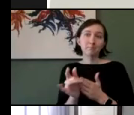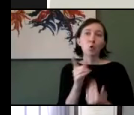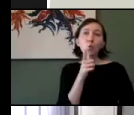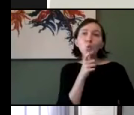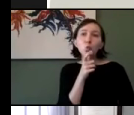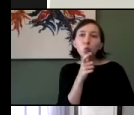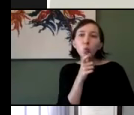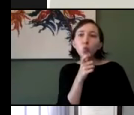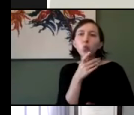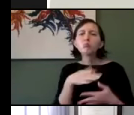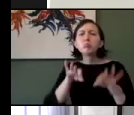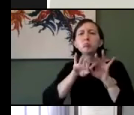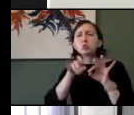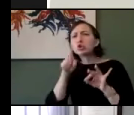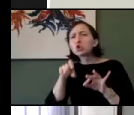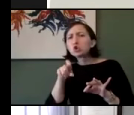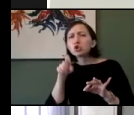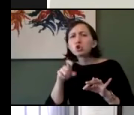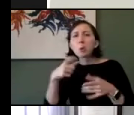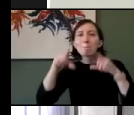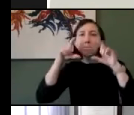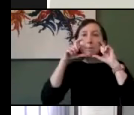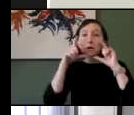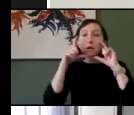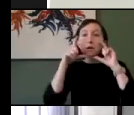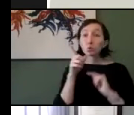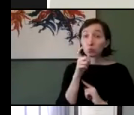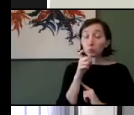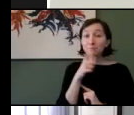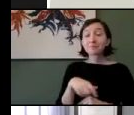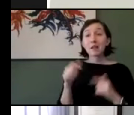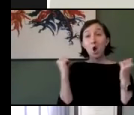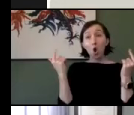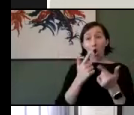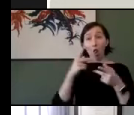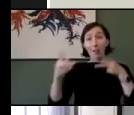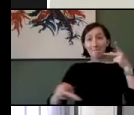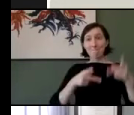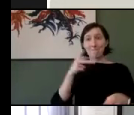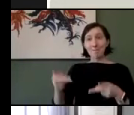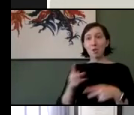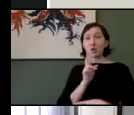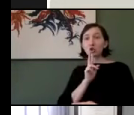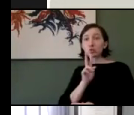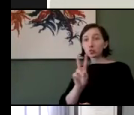The guidance says everyone 2 years of age and older should wear a mask in public settings